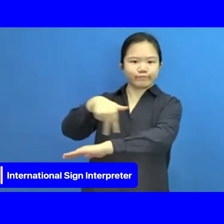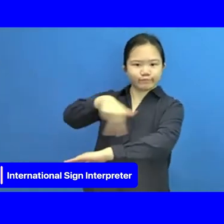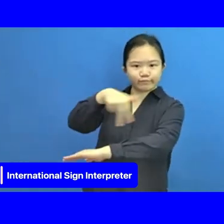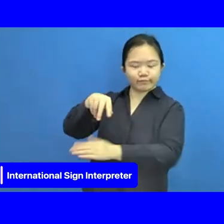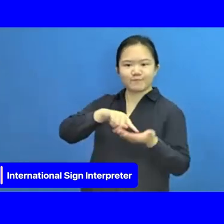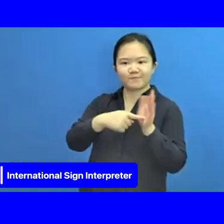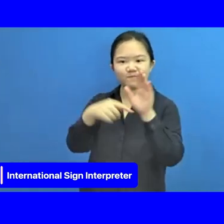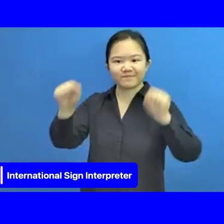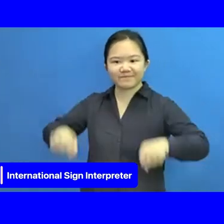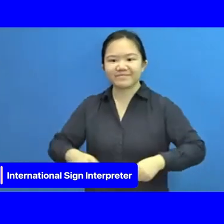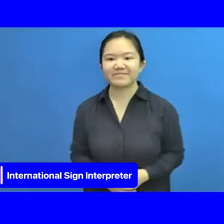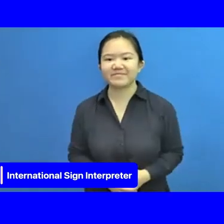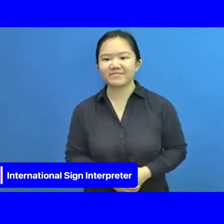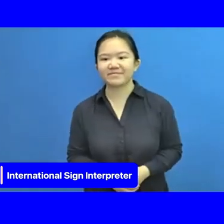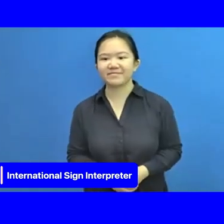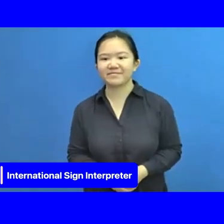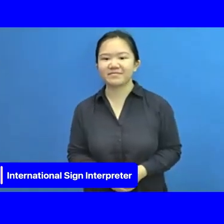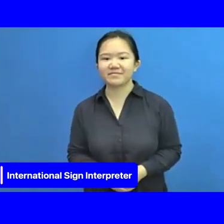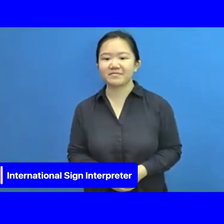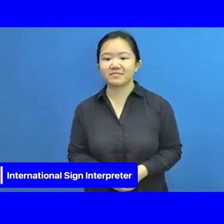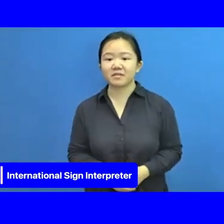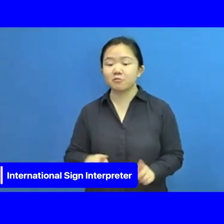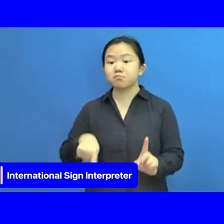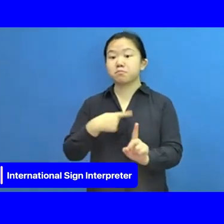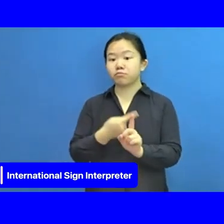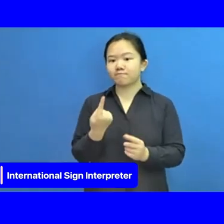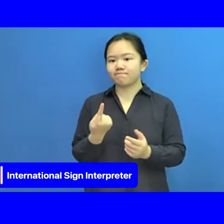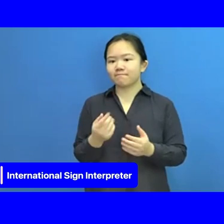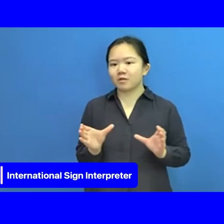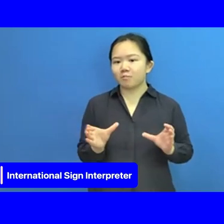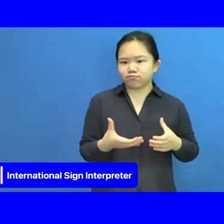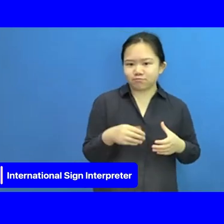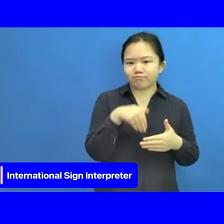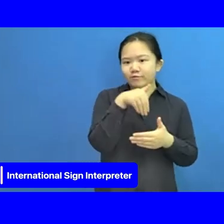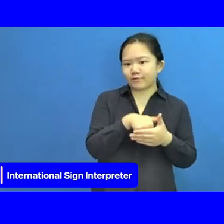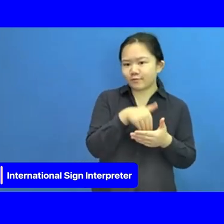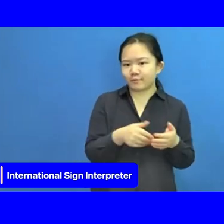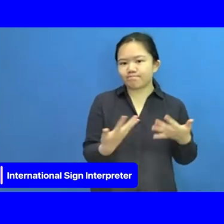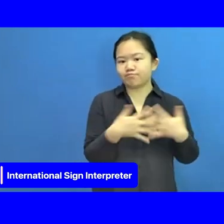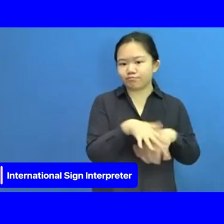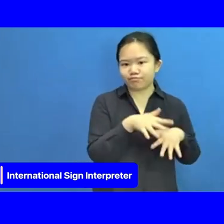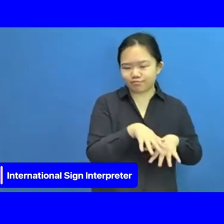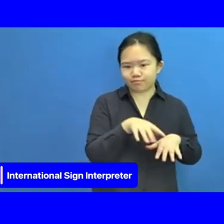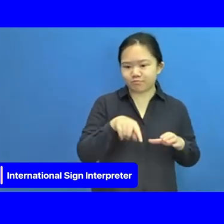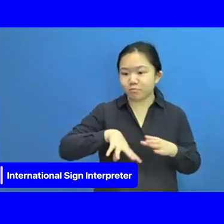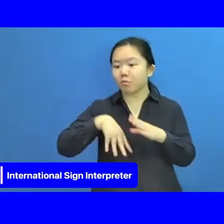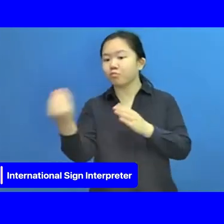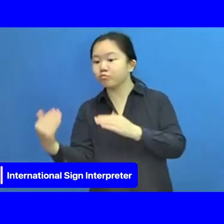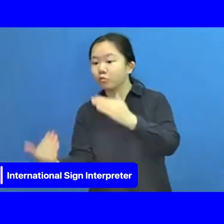Perform Europe provides a funding scheme supporting innovative thinking outside the box for performing arts work.